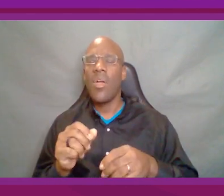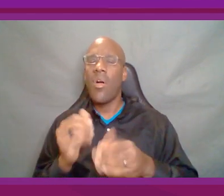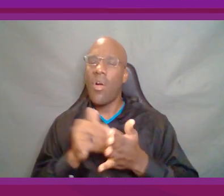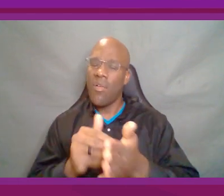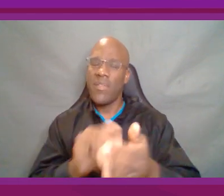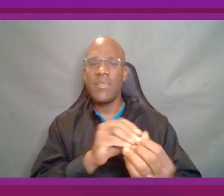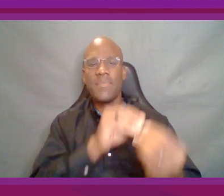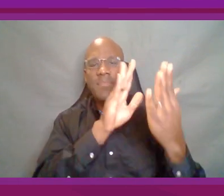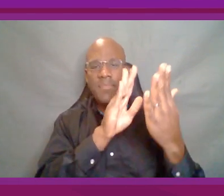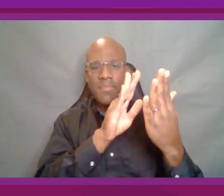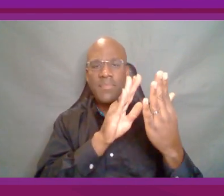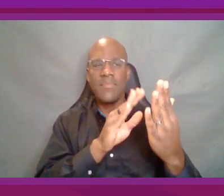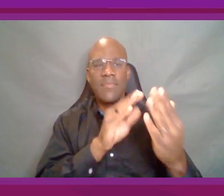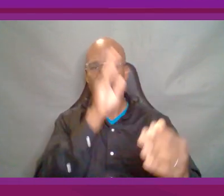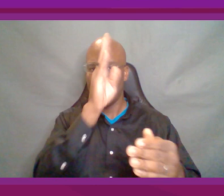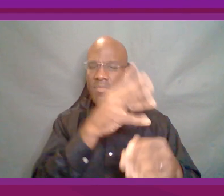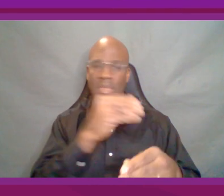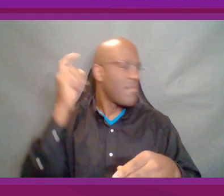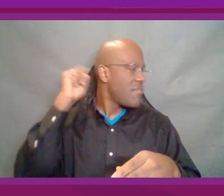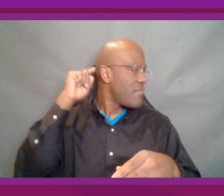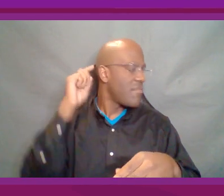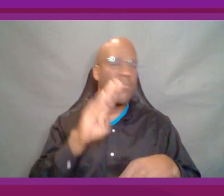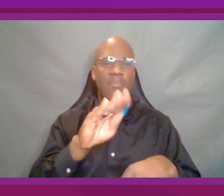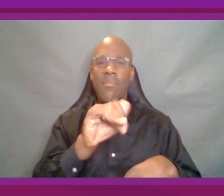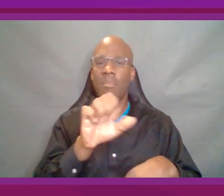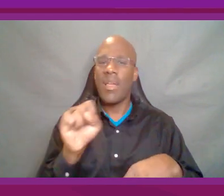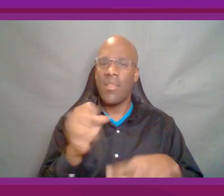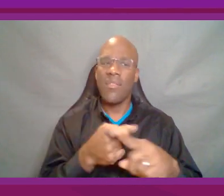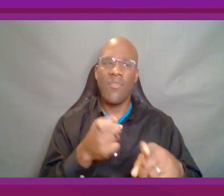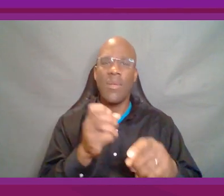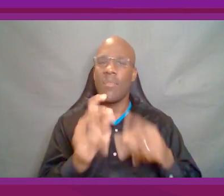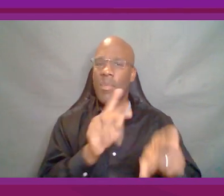explicit biases in the workplace due to these ableist attitudes that are so deeply ingrained.